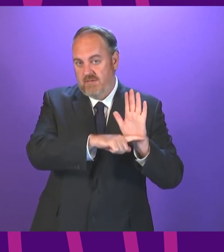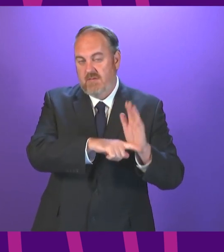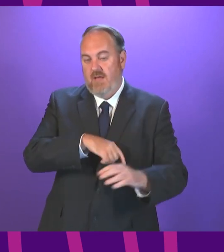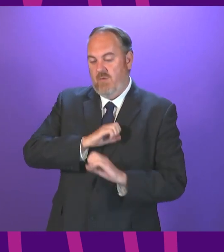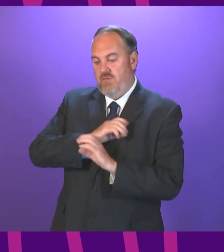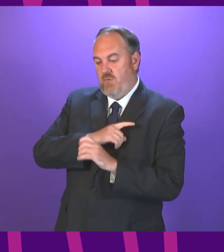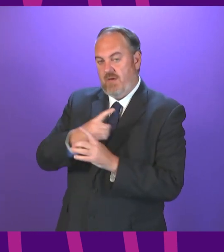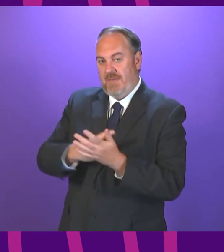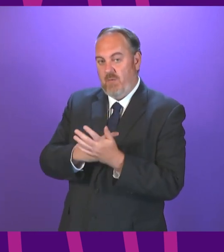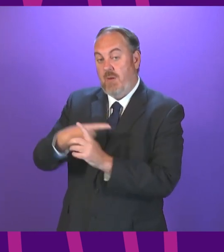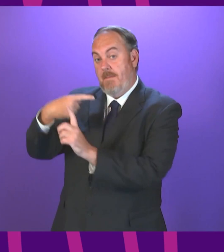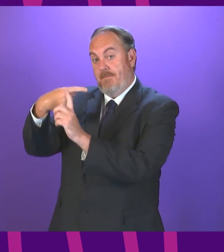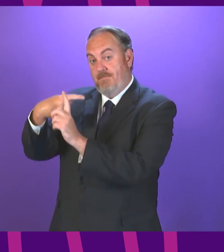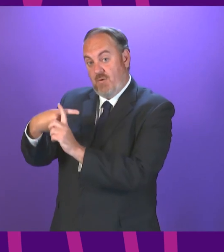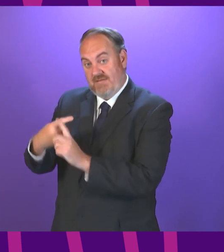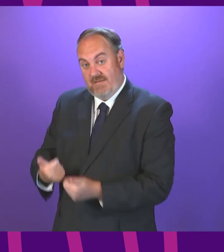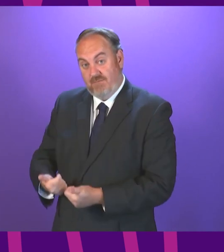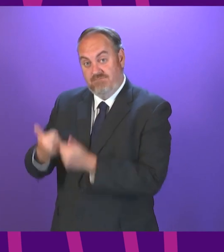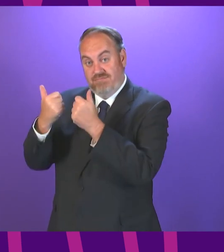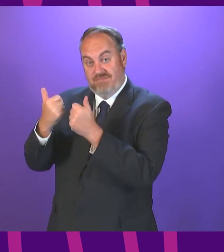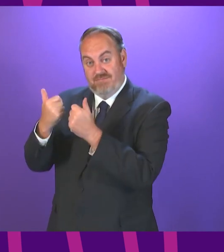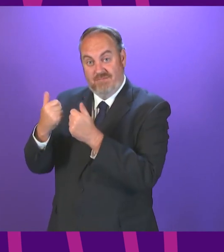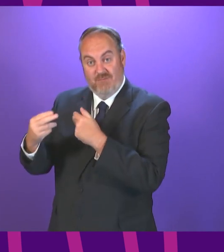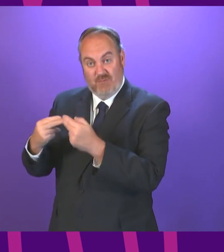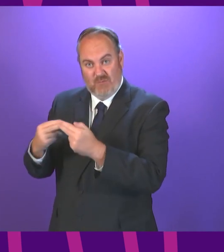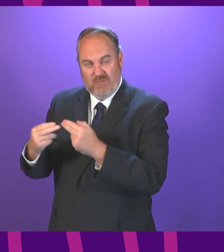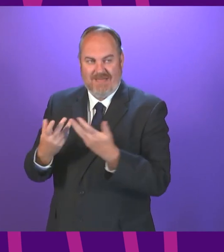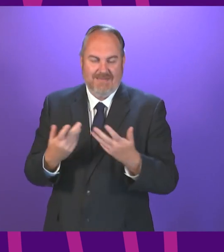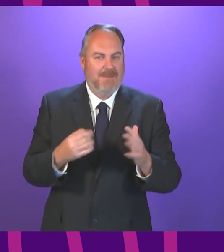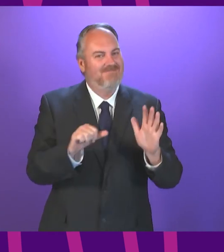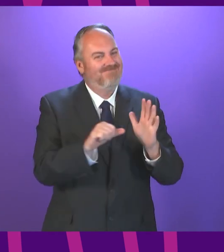positive and more challenging developments that we have experienced recently.